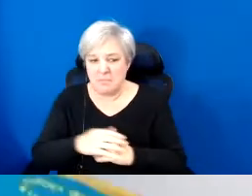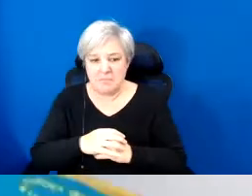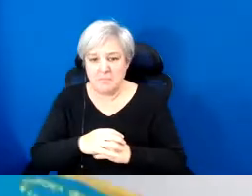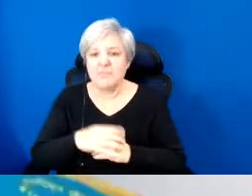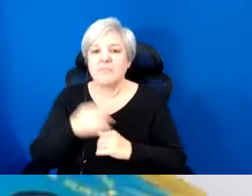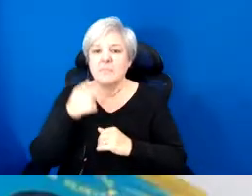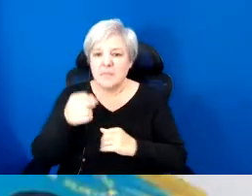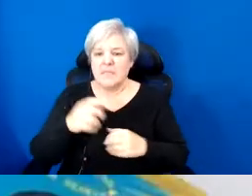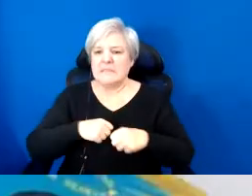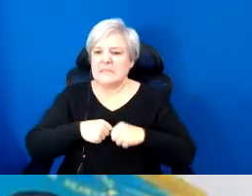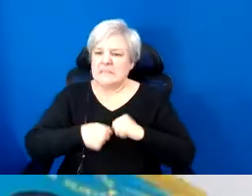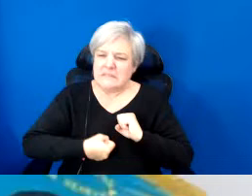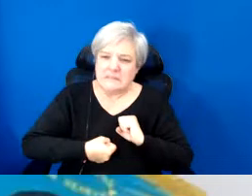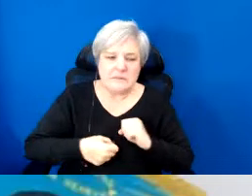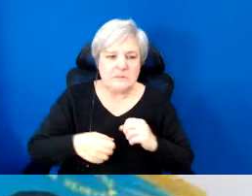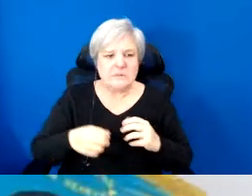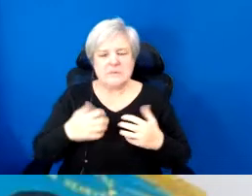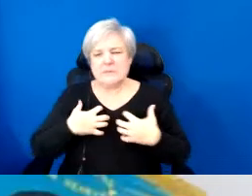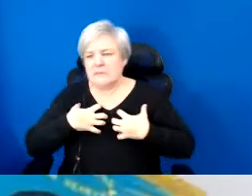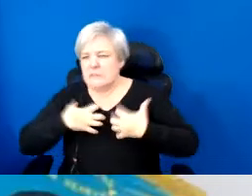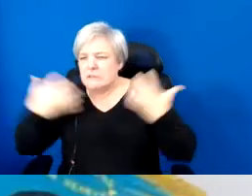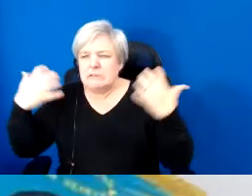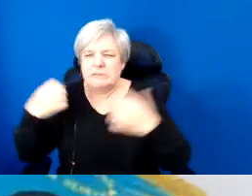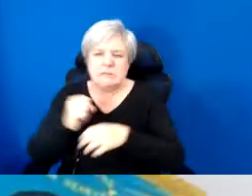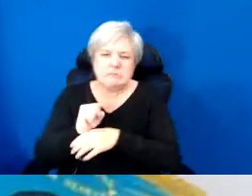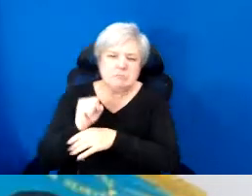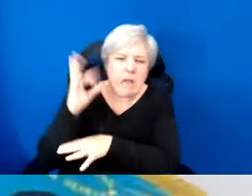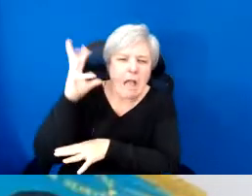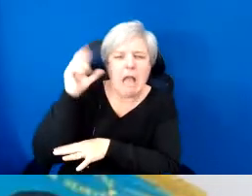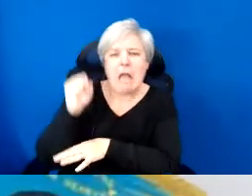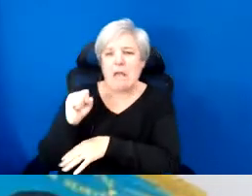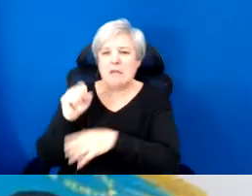anguish and outrage over systemic racism and inequalities.